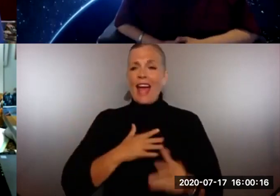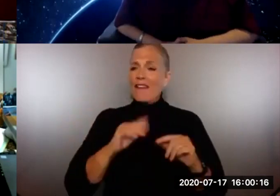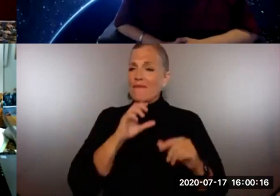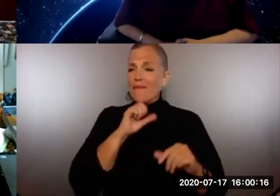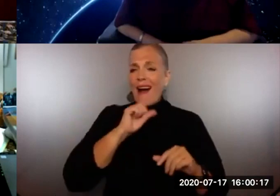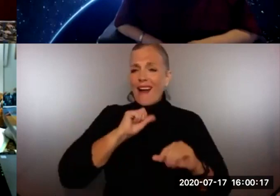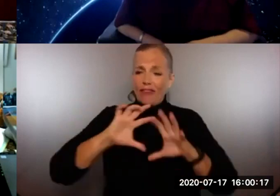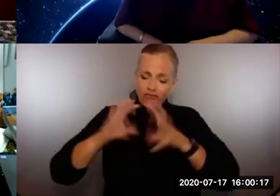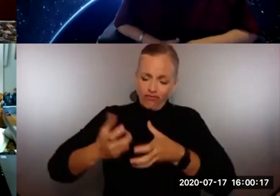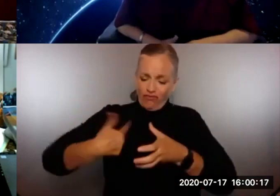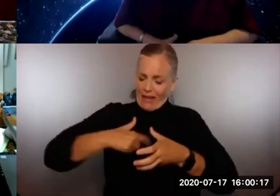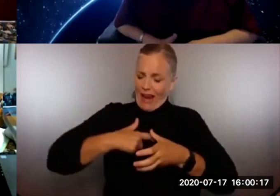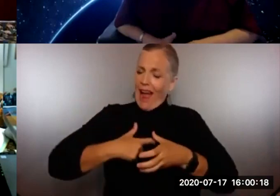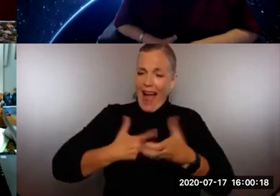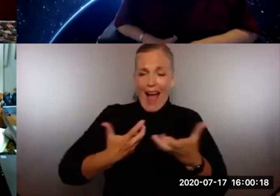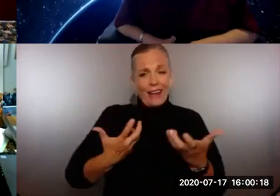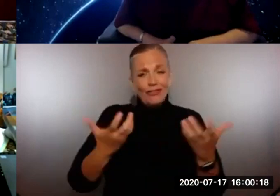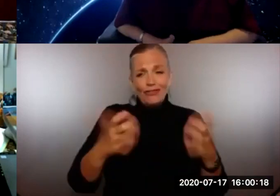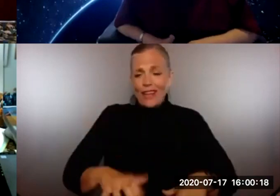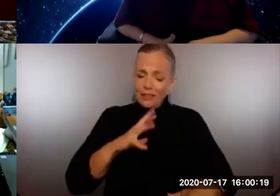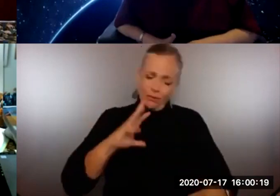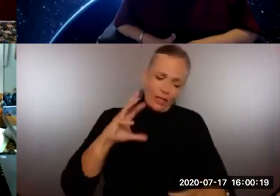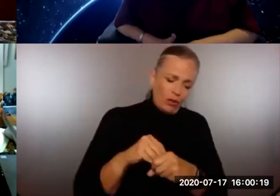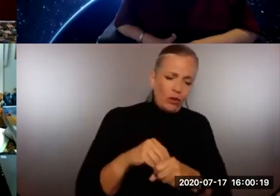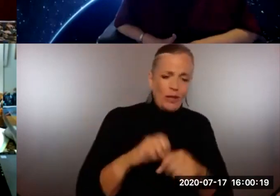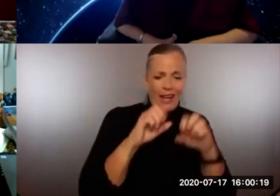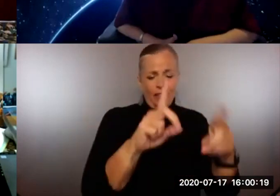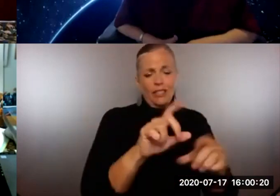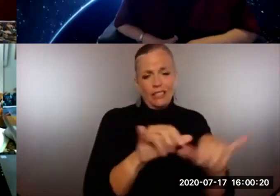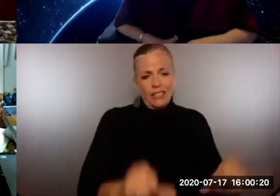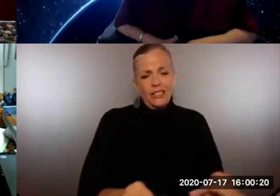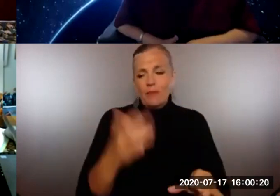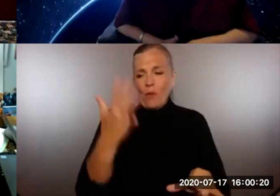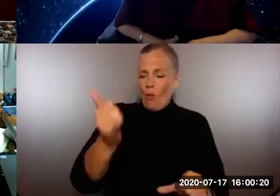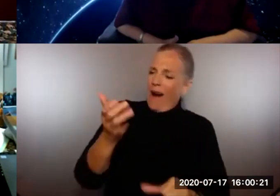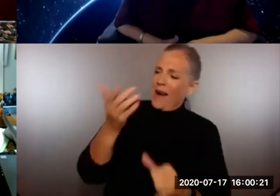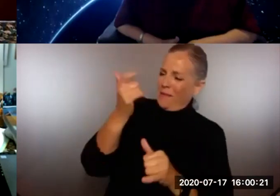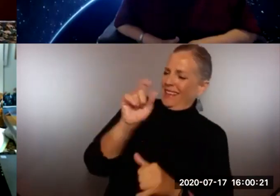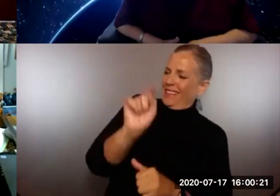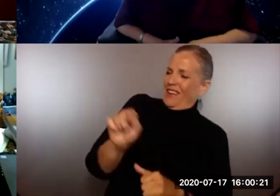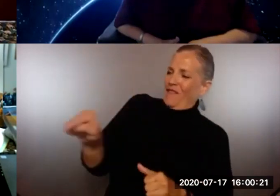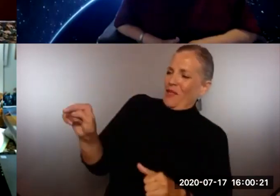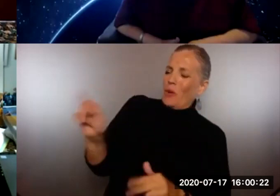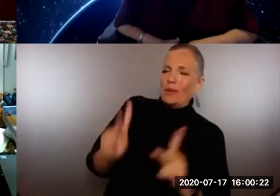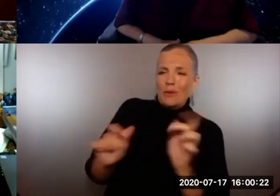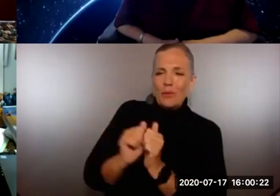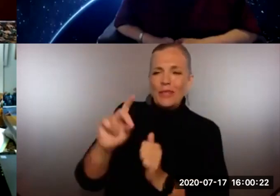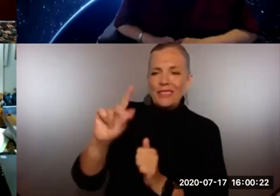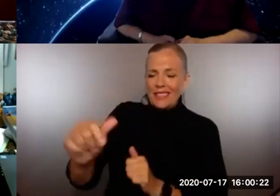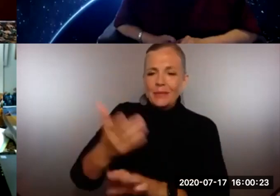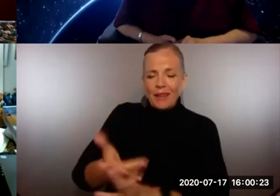system today, it was because of laws like the Individuals with Disabilities Education Act that